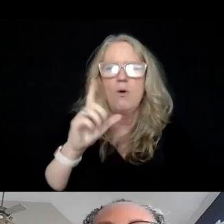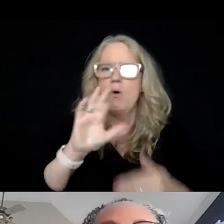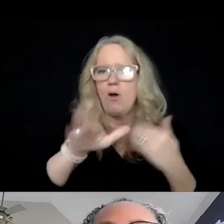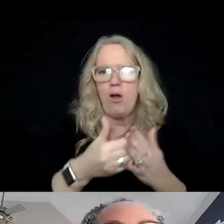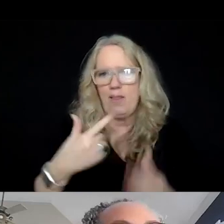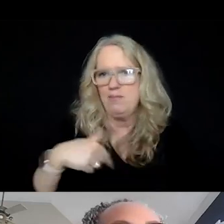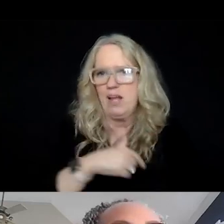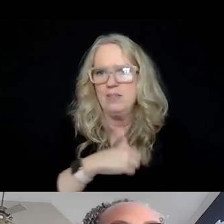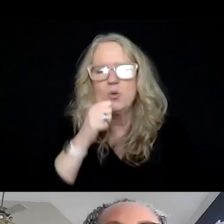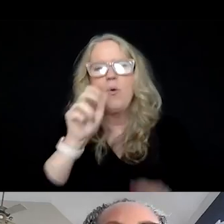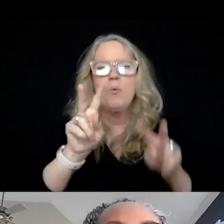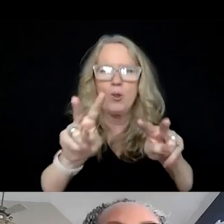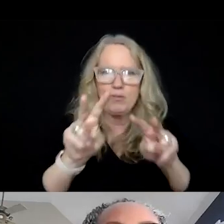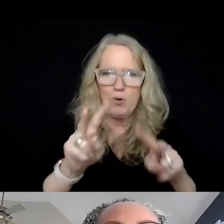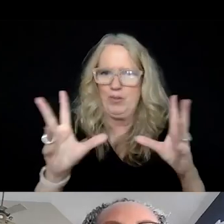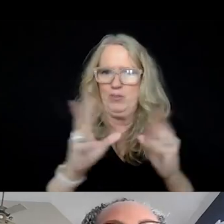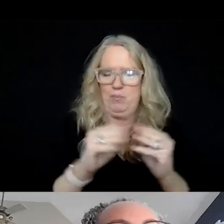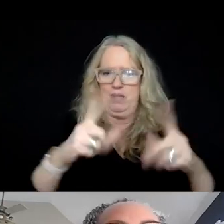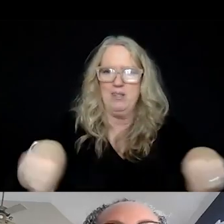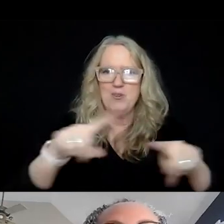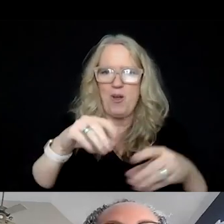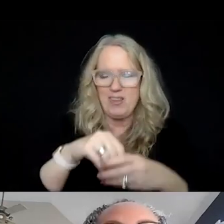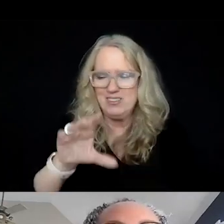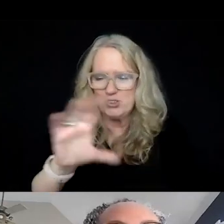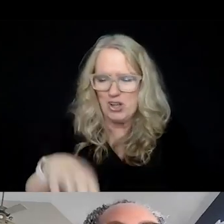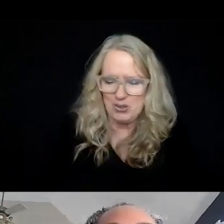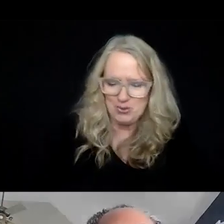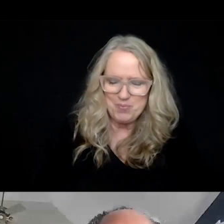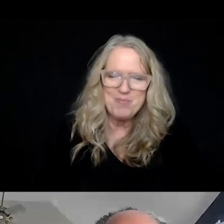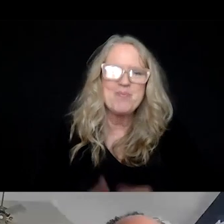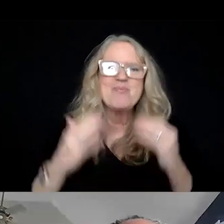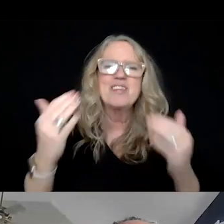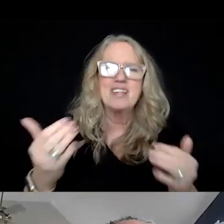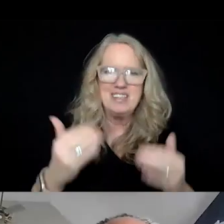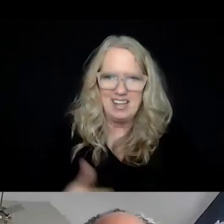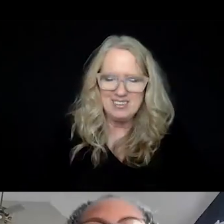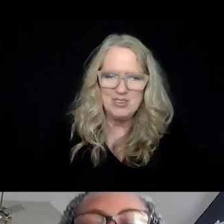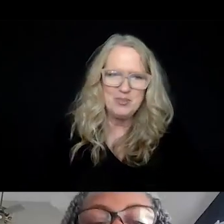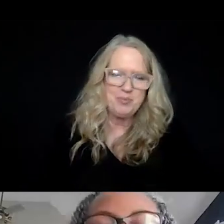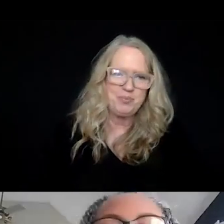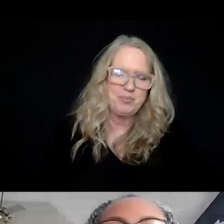WE LOOK FORWARD TO MEETING YOU ALL IN CHICAGO. NEXT, I WANT TO TALK ABOUT A CONVENING